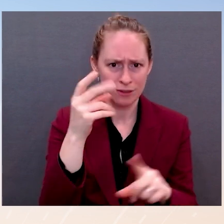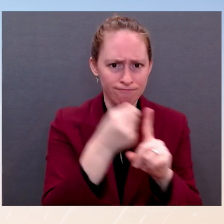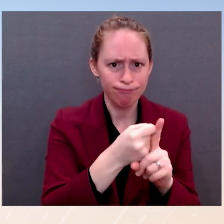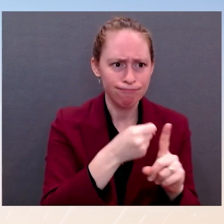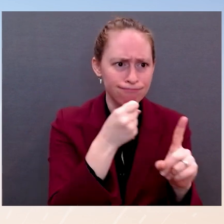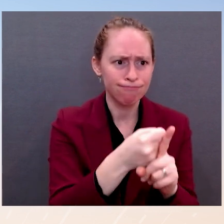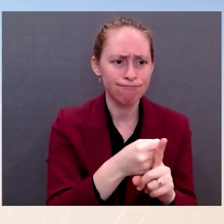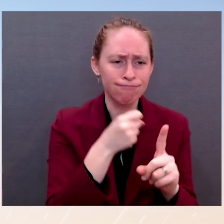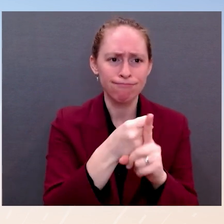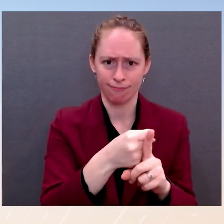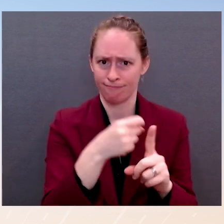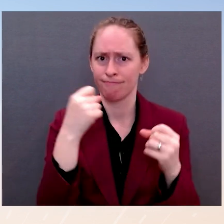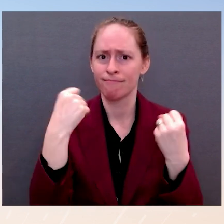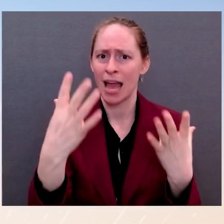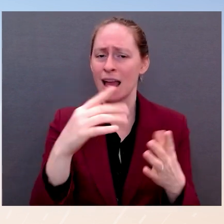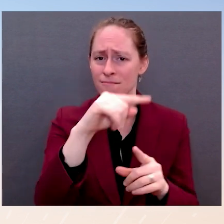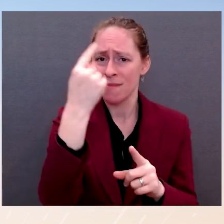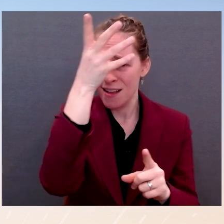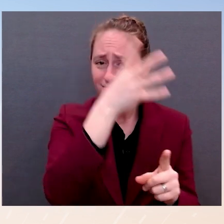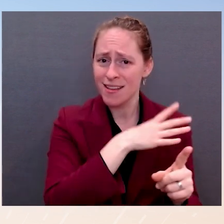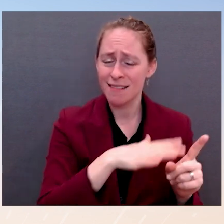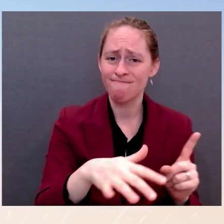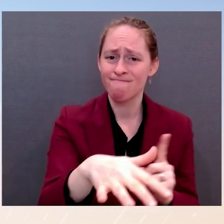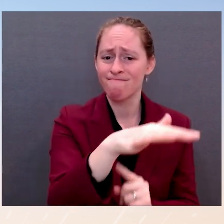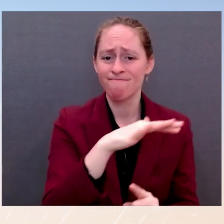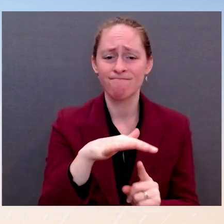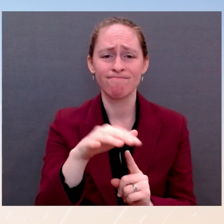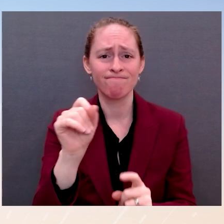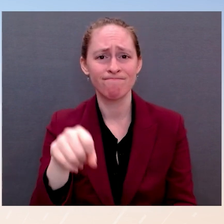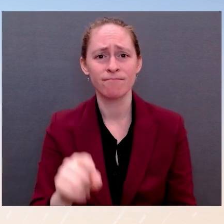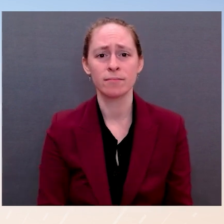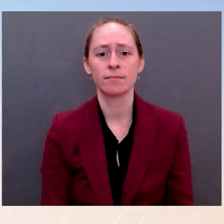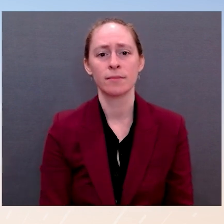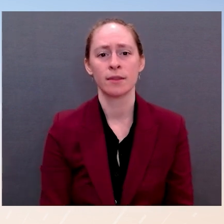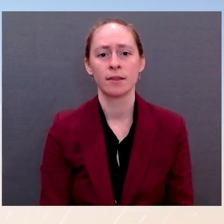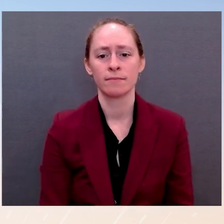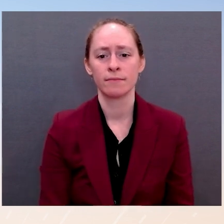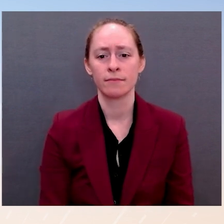That is an attack on awareness and a issue